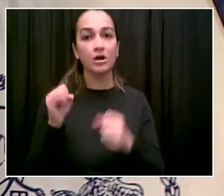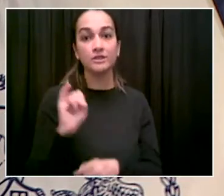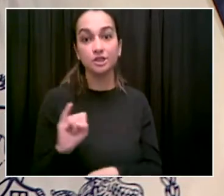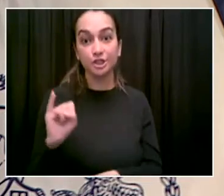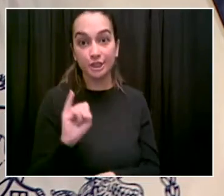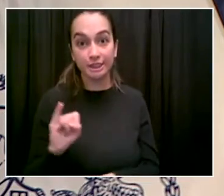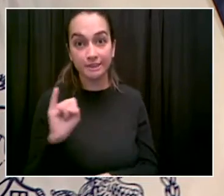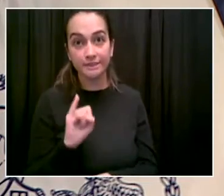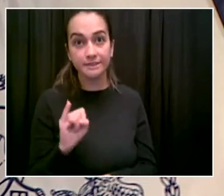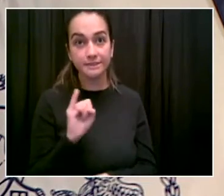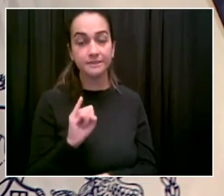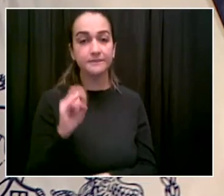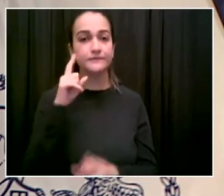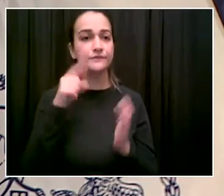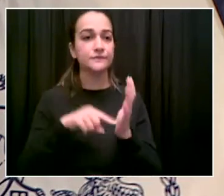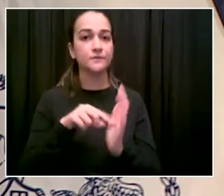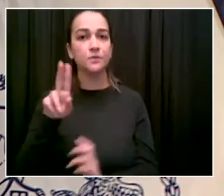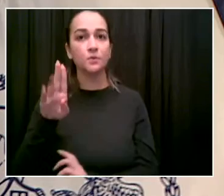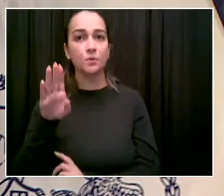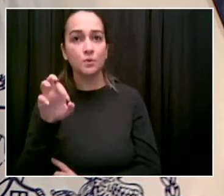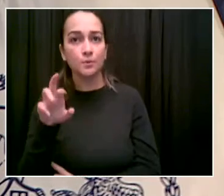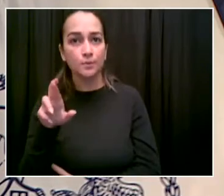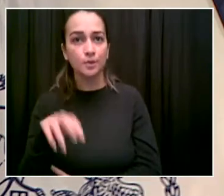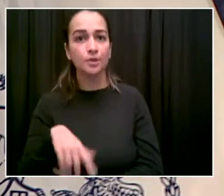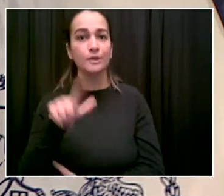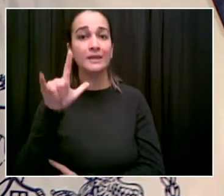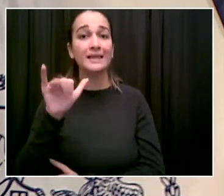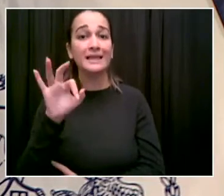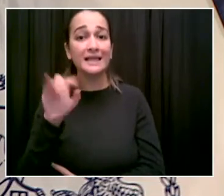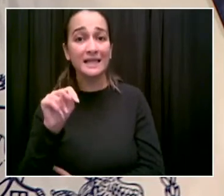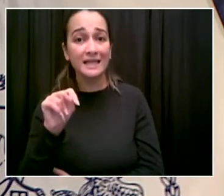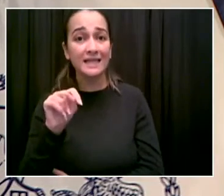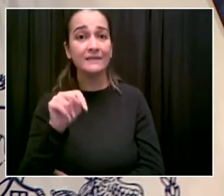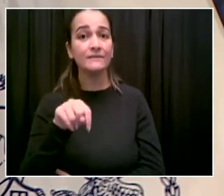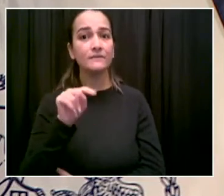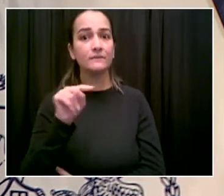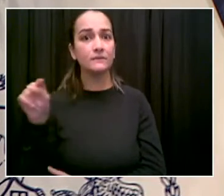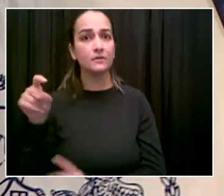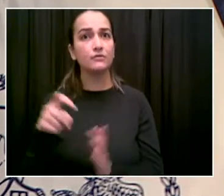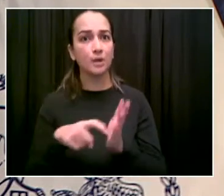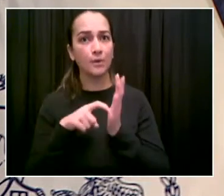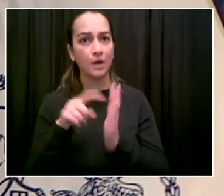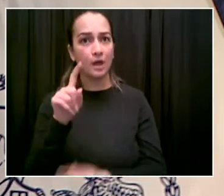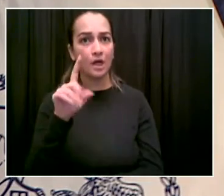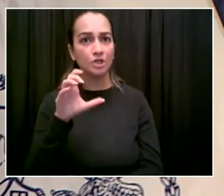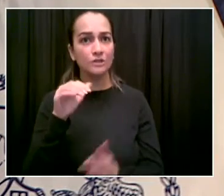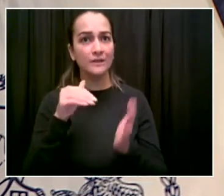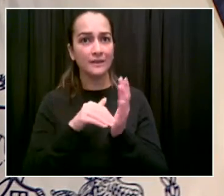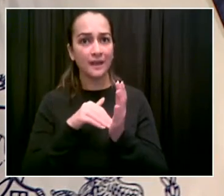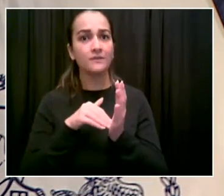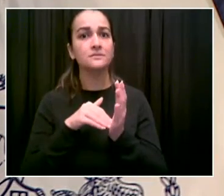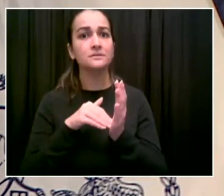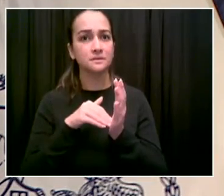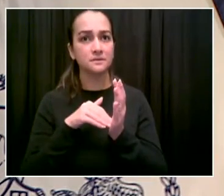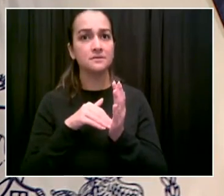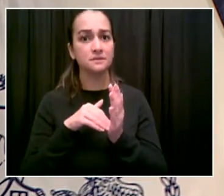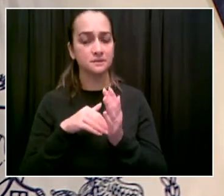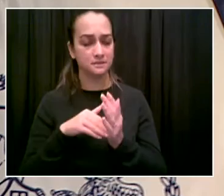REQUIRING EUBR AND VLIE ANHEOTR VEHICL IESN THE